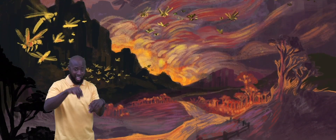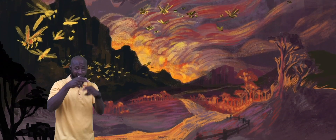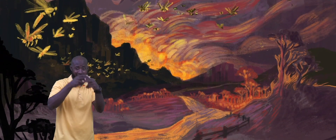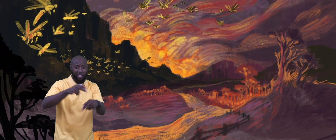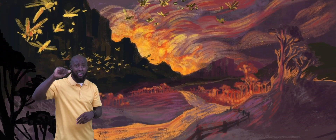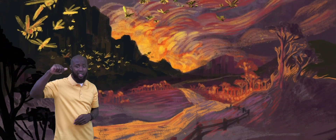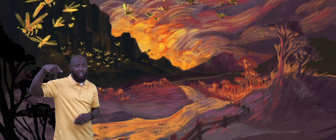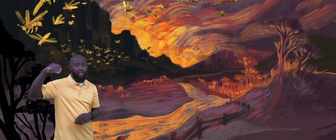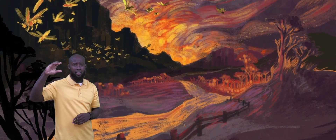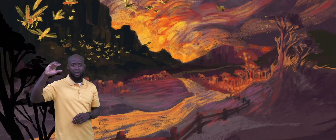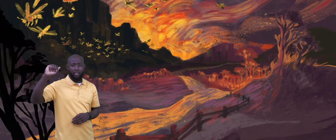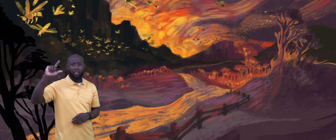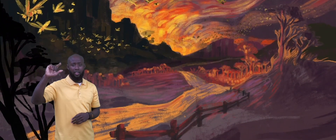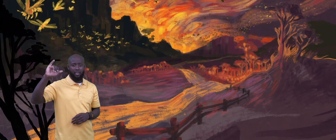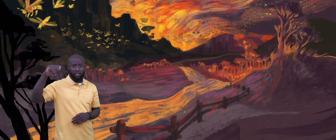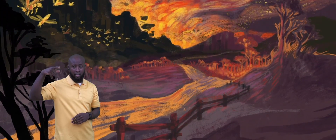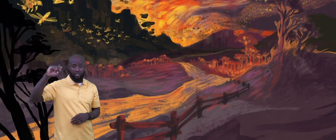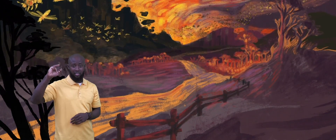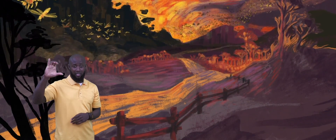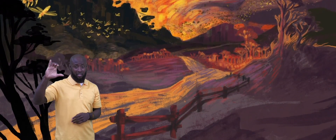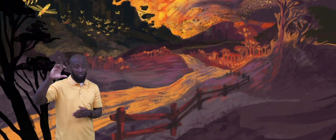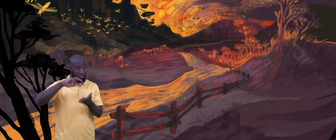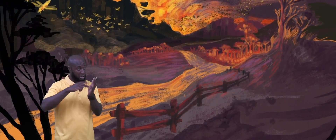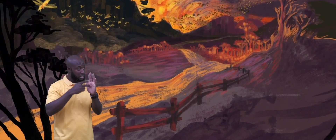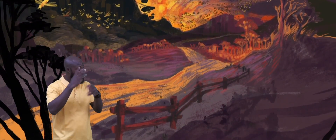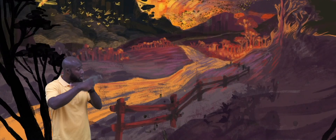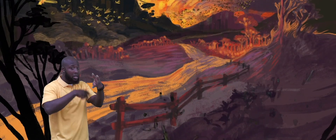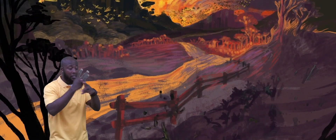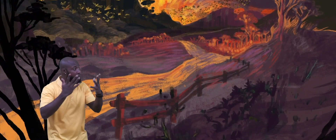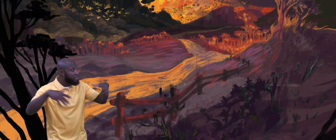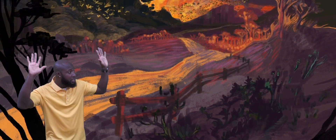These are just some of the strange images we find in parts of the Bible called “apocalyptic.”